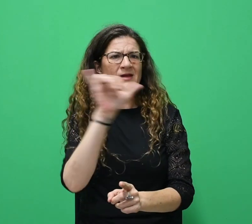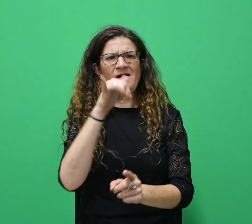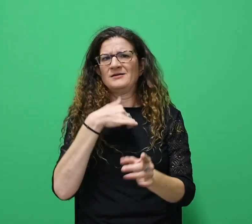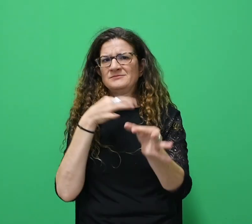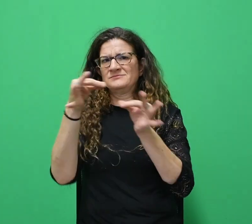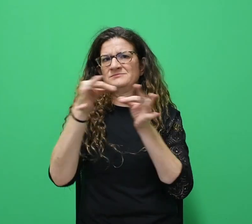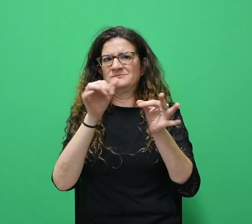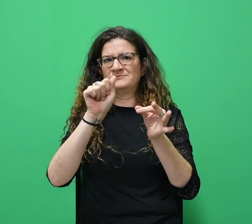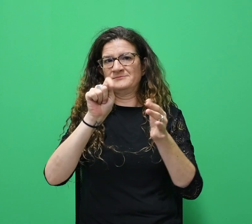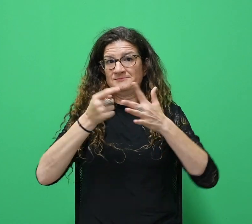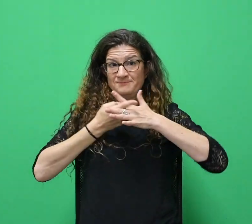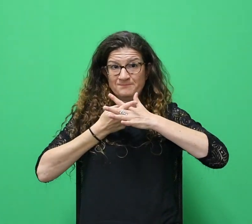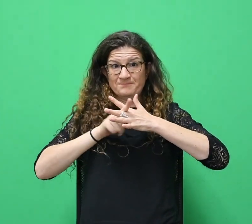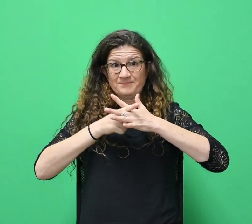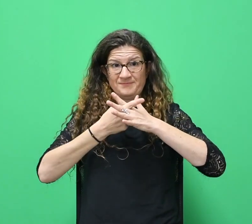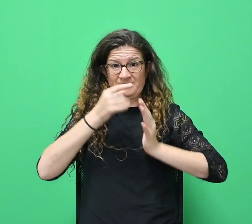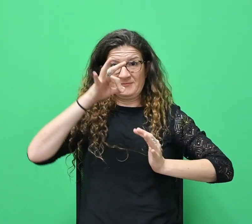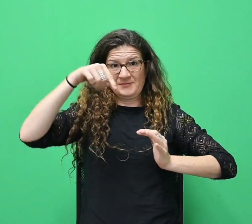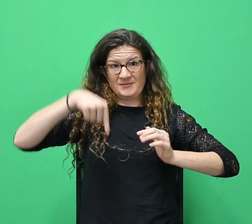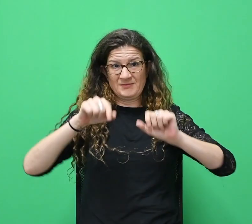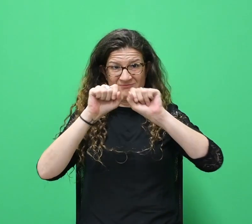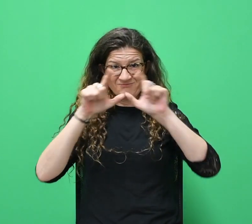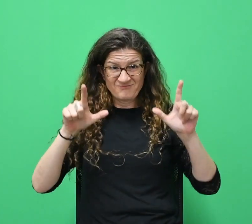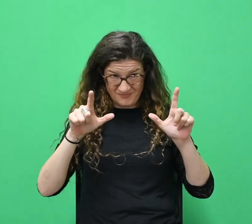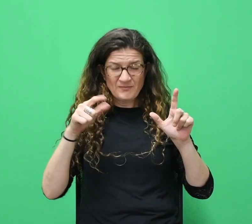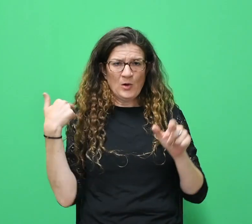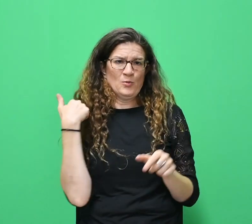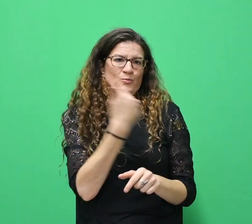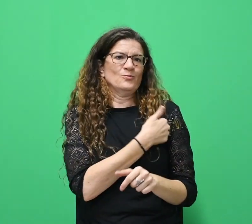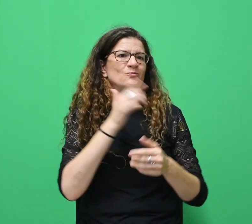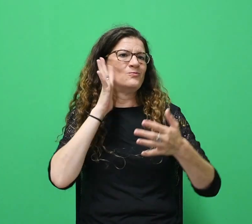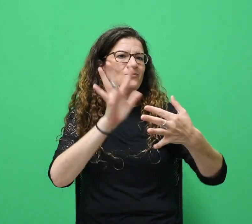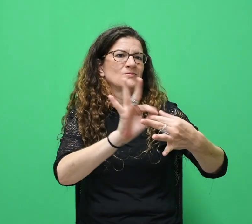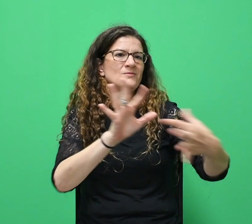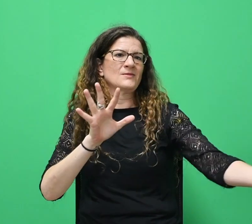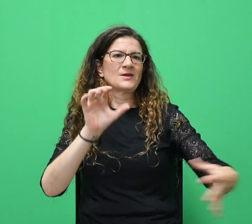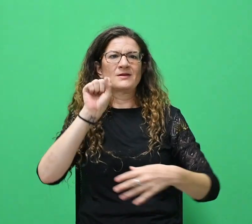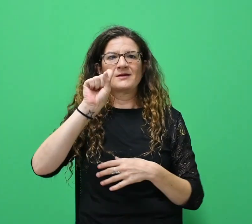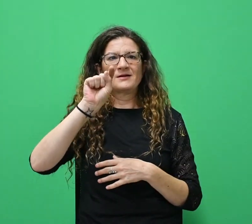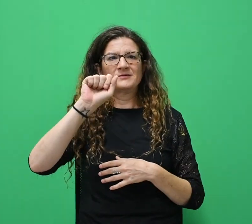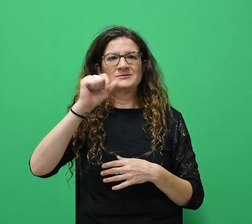Also, we explained at the beginning of this vlog